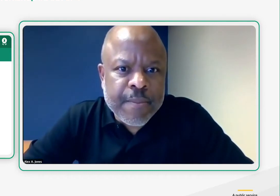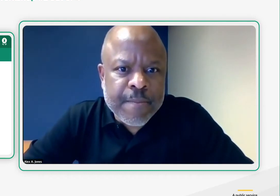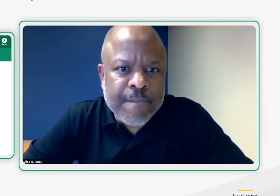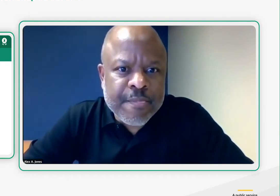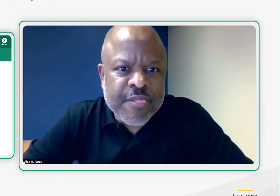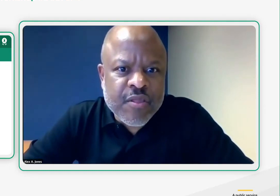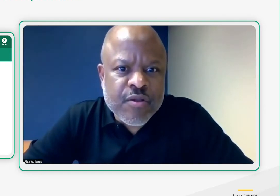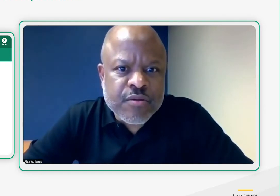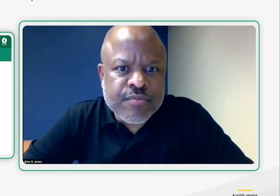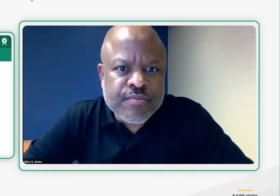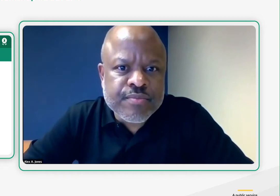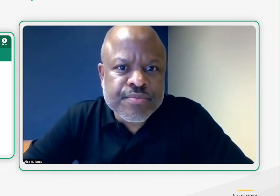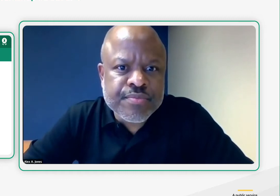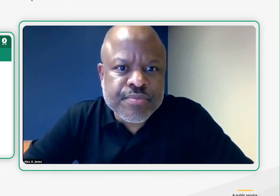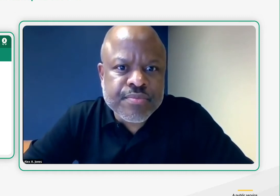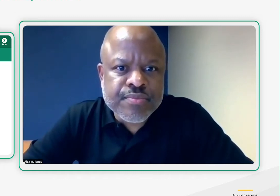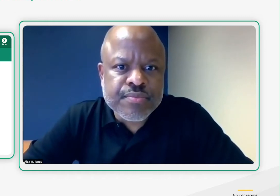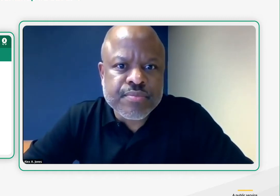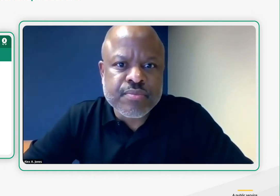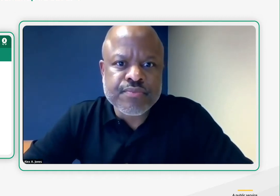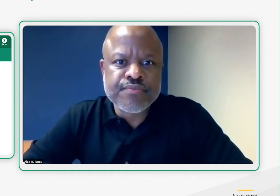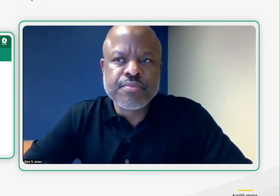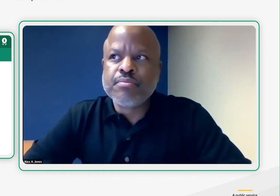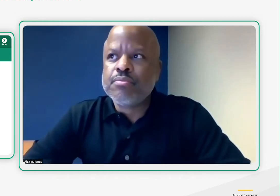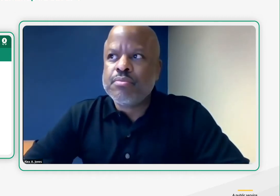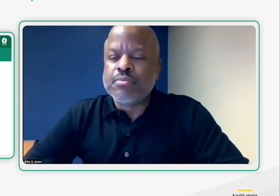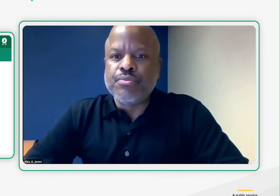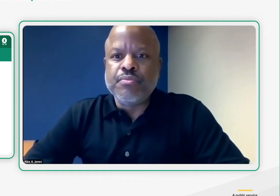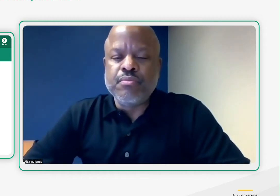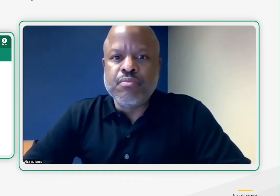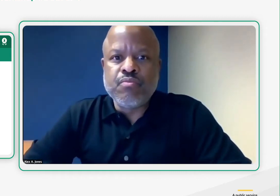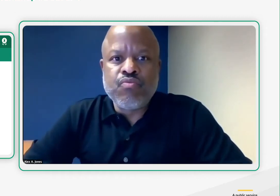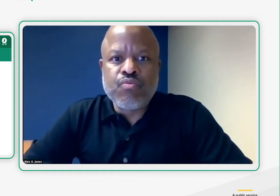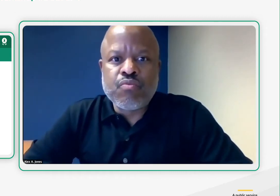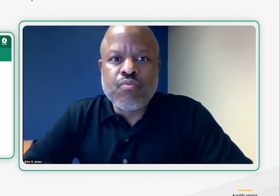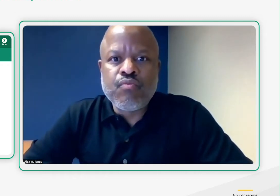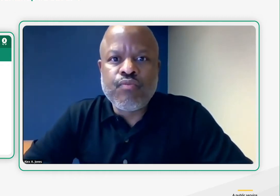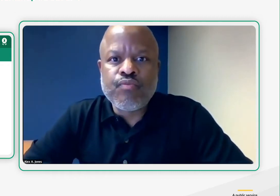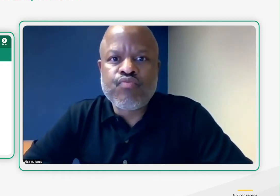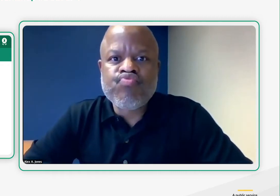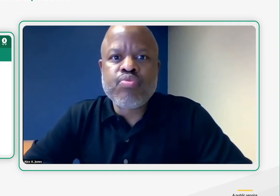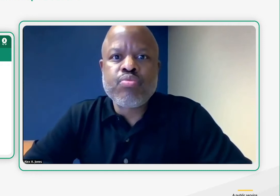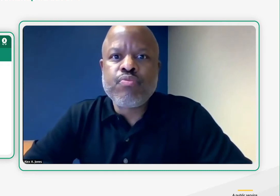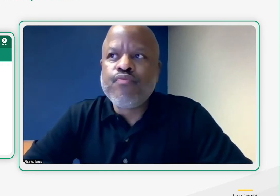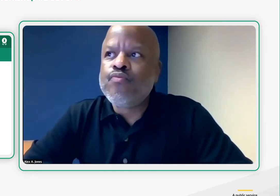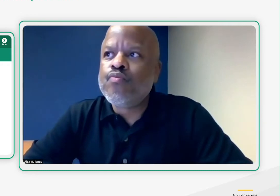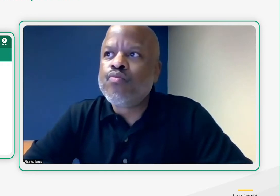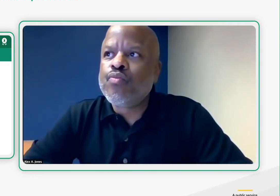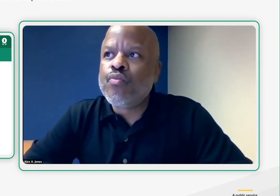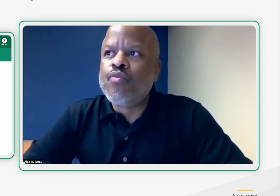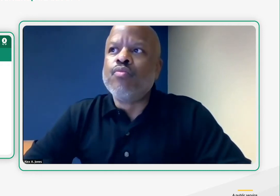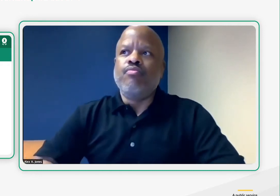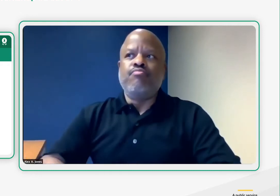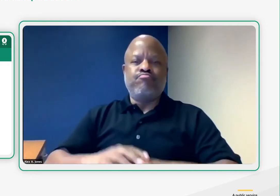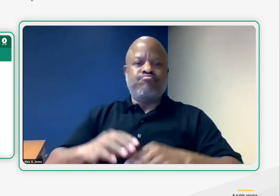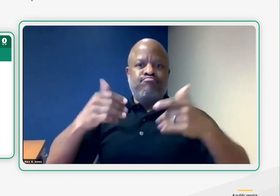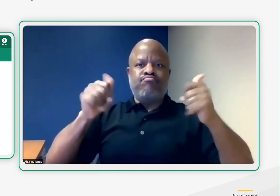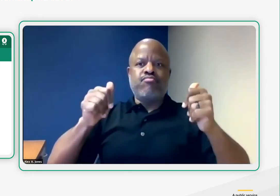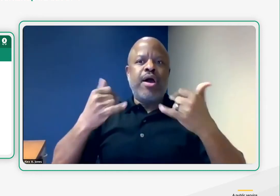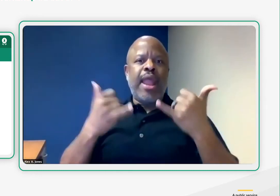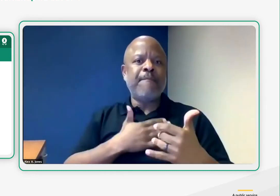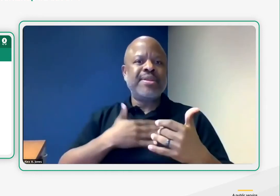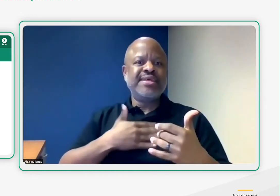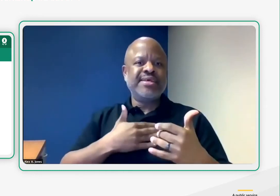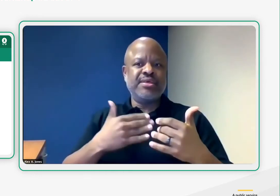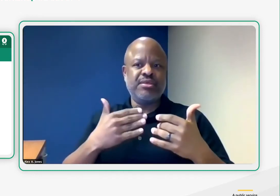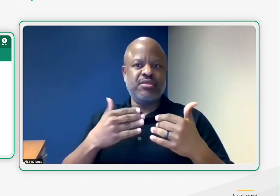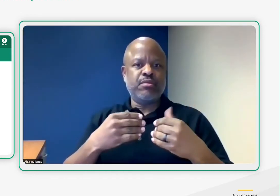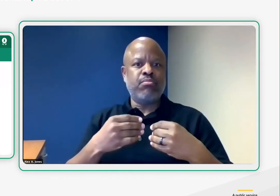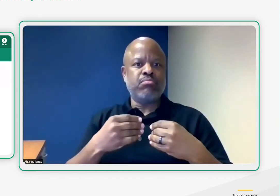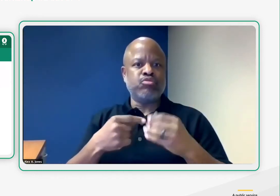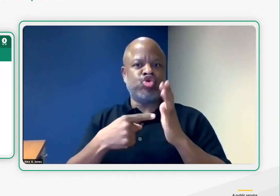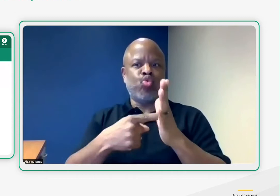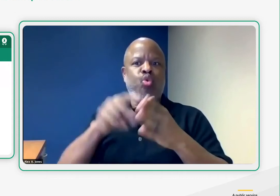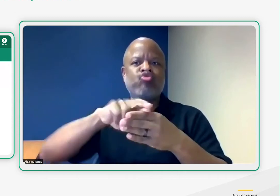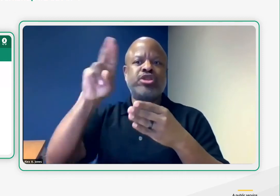We had time to take the poll.